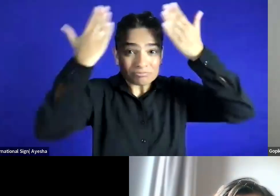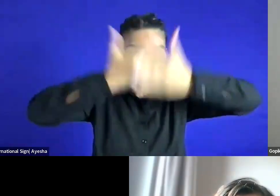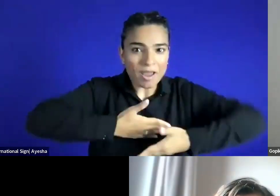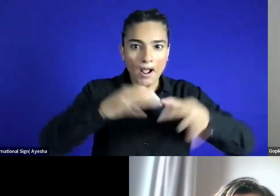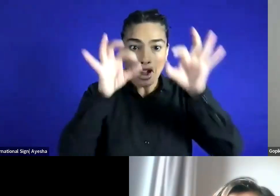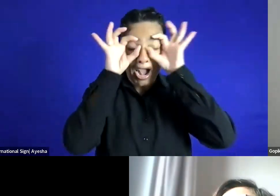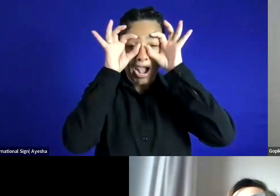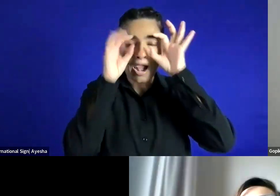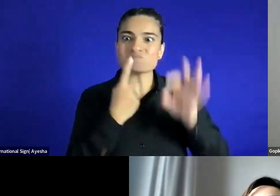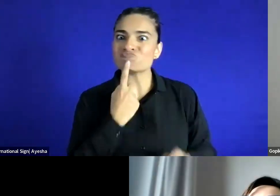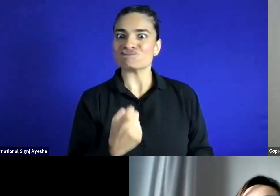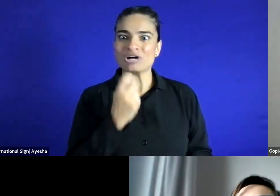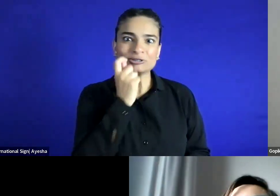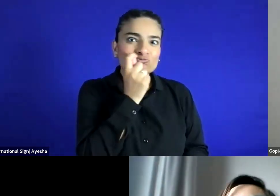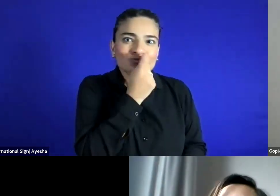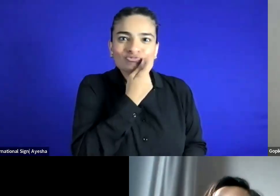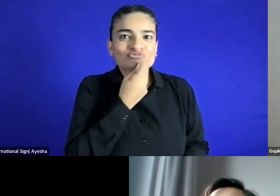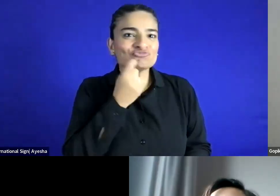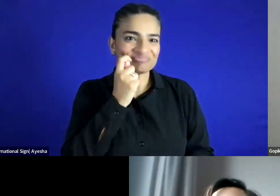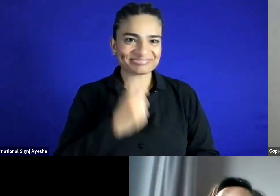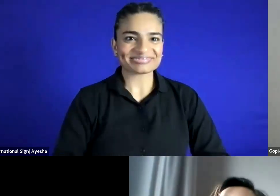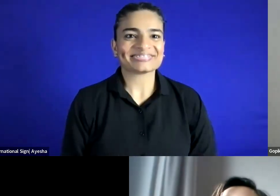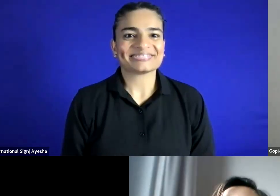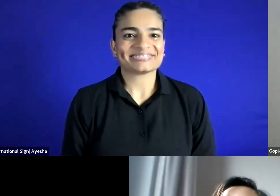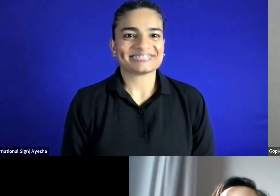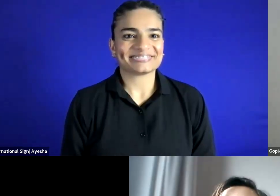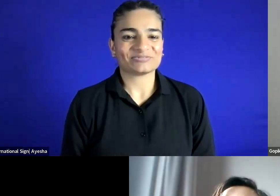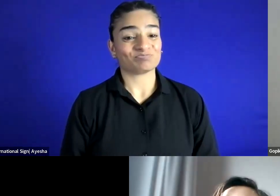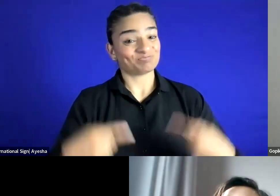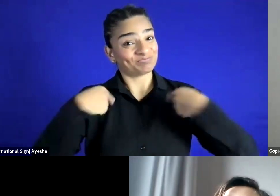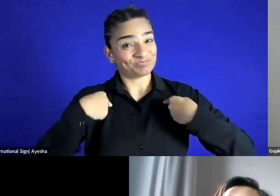that is me. And yeah. What have I been up to?